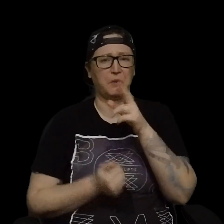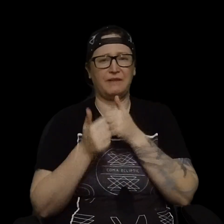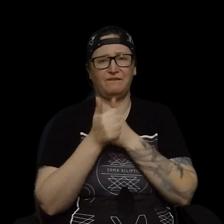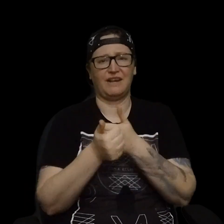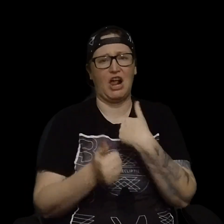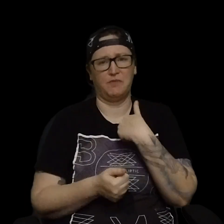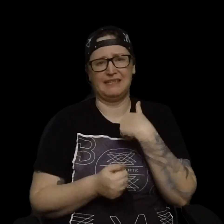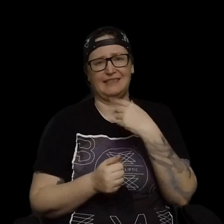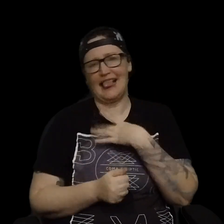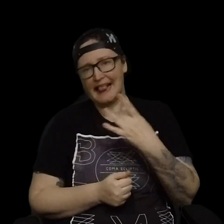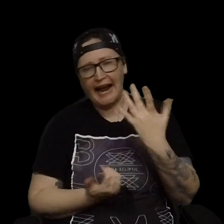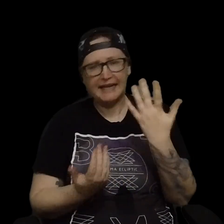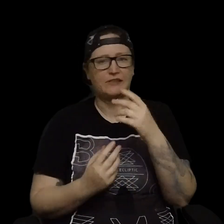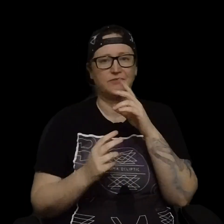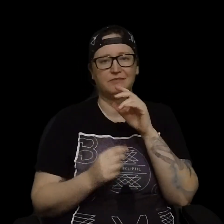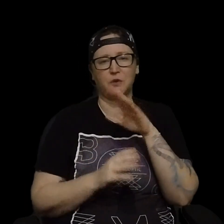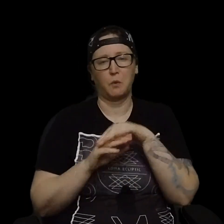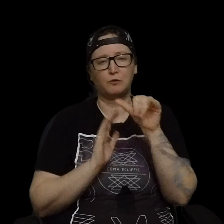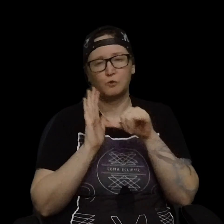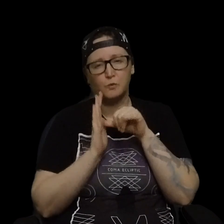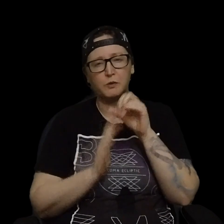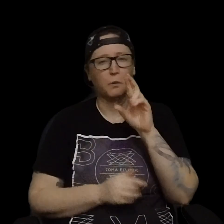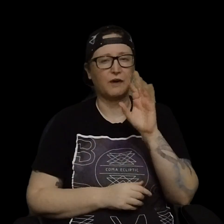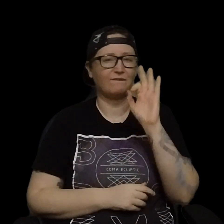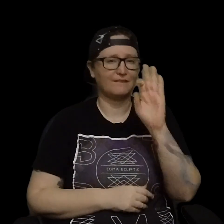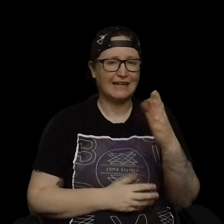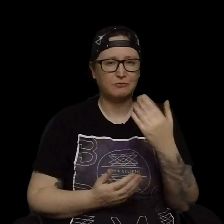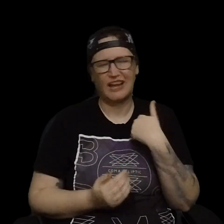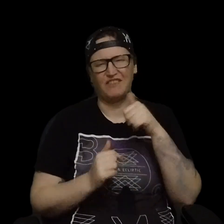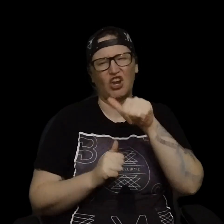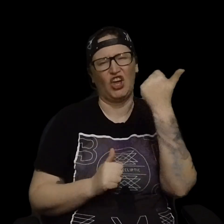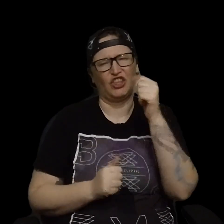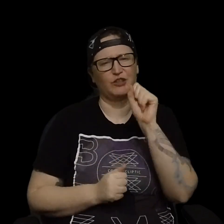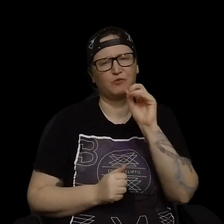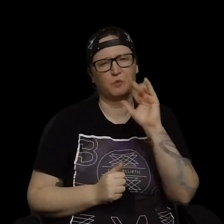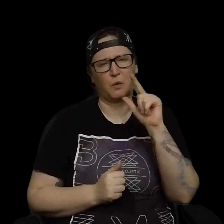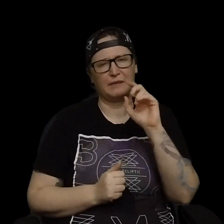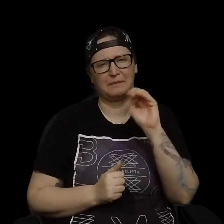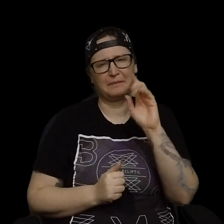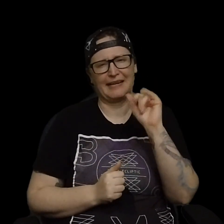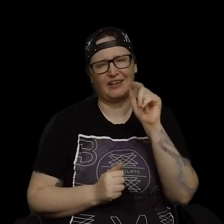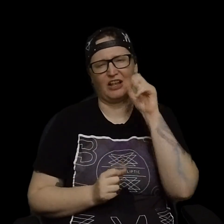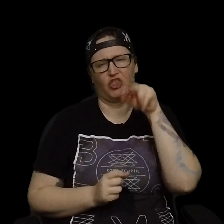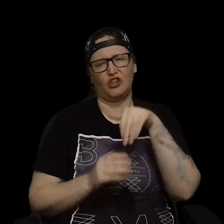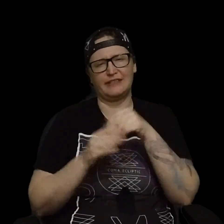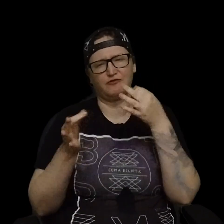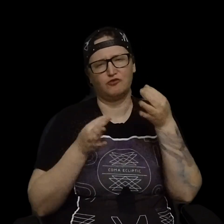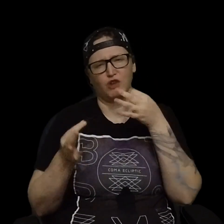and subscribe or follow me or like on YouTube and Facebook I do have other social media look